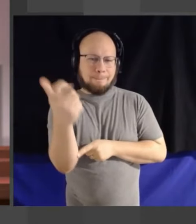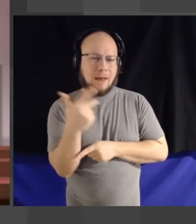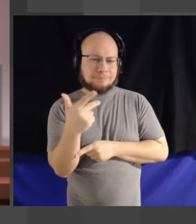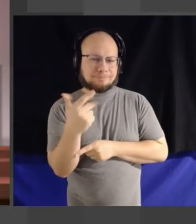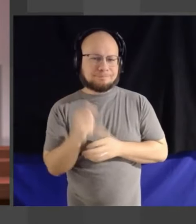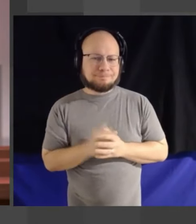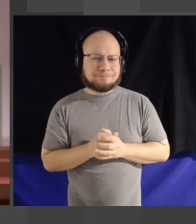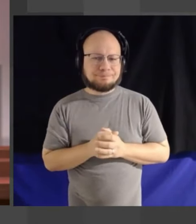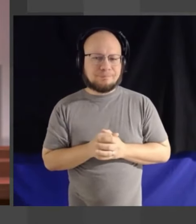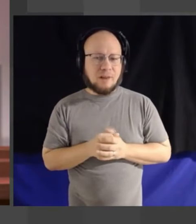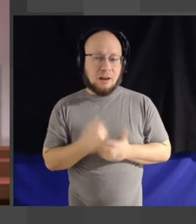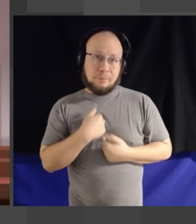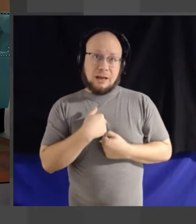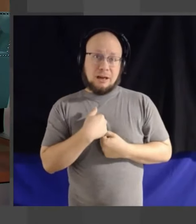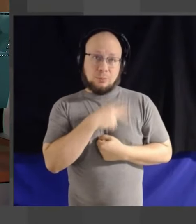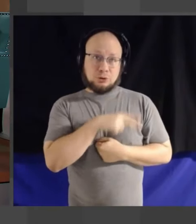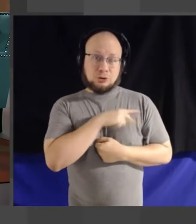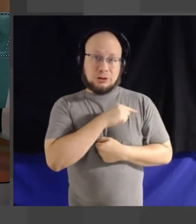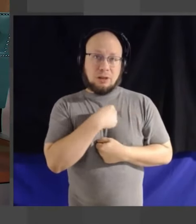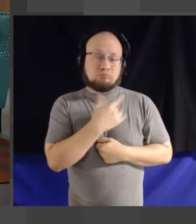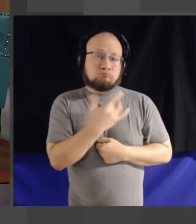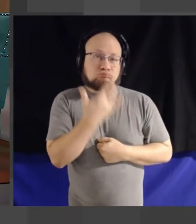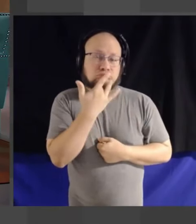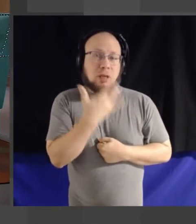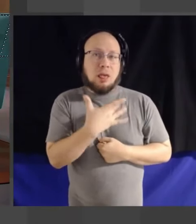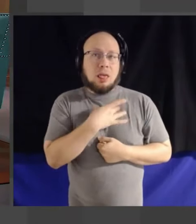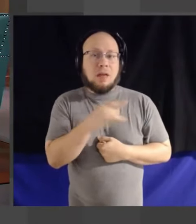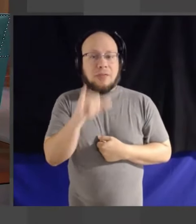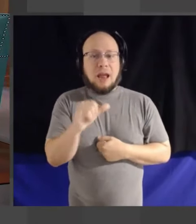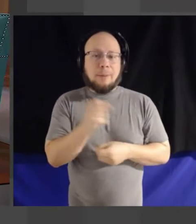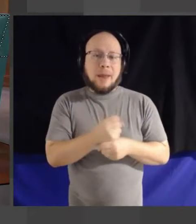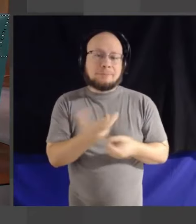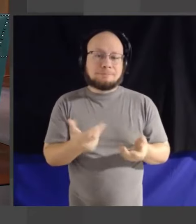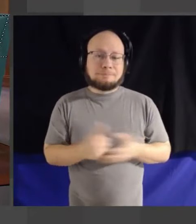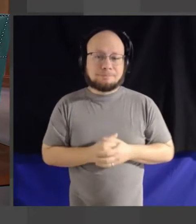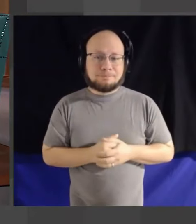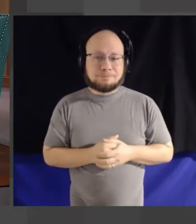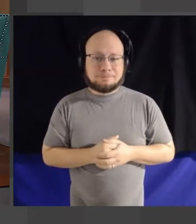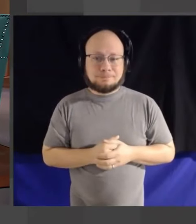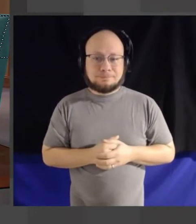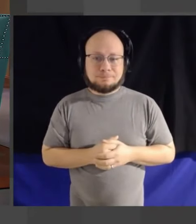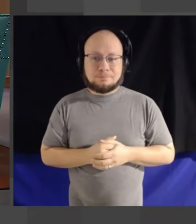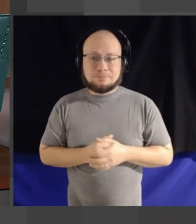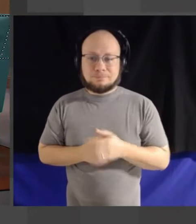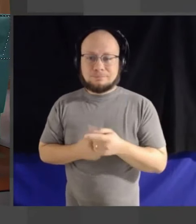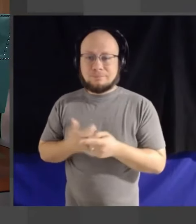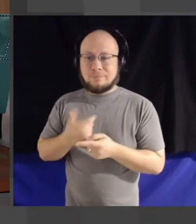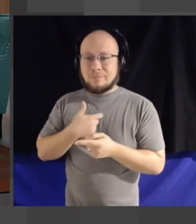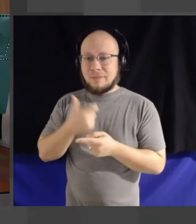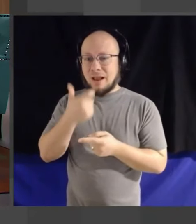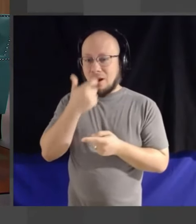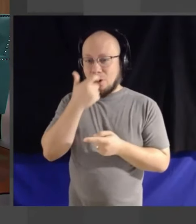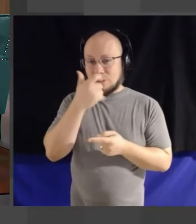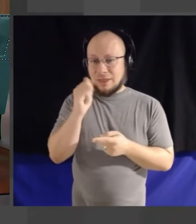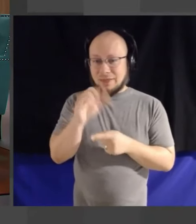THEM BACK. THEY'VE BEEN MY PERSONAL FAVORITE CUSTOM MOBS THAT I'VE EVER BUILT.